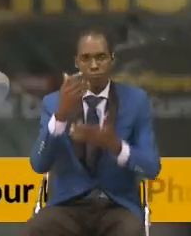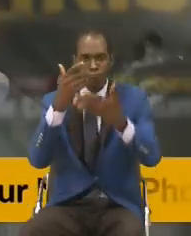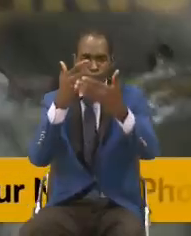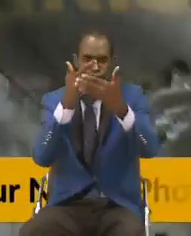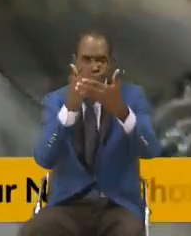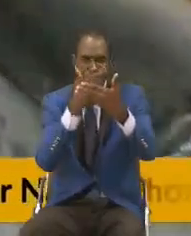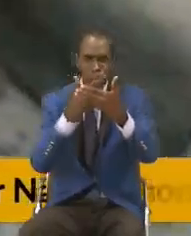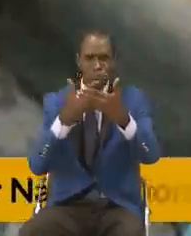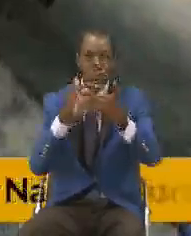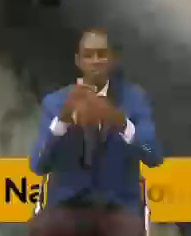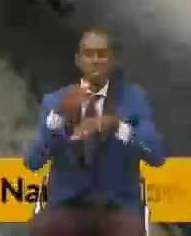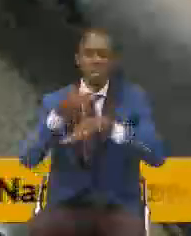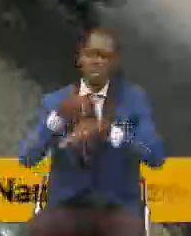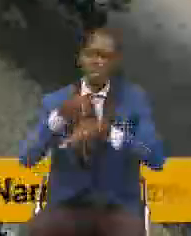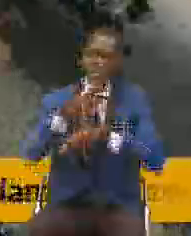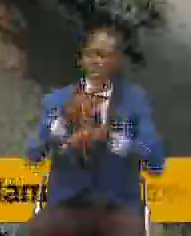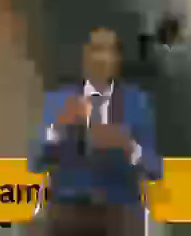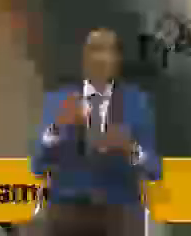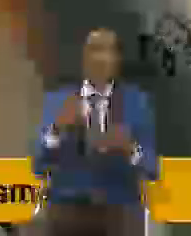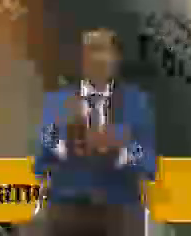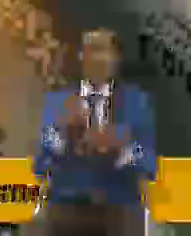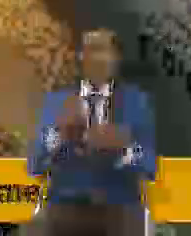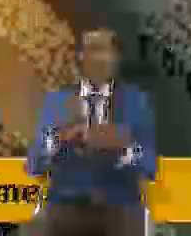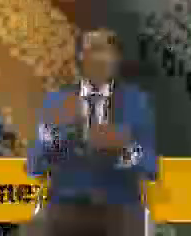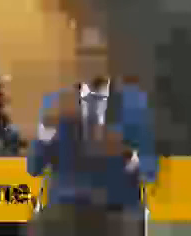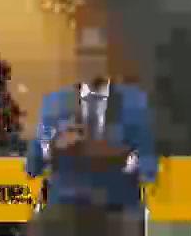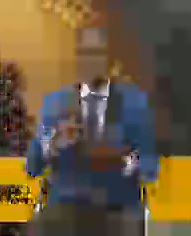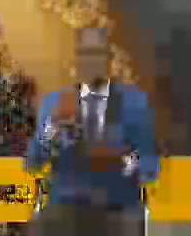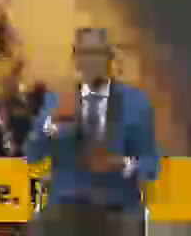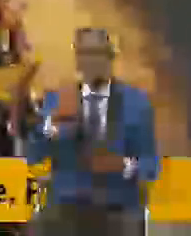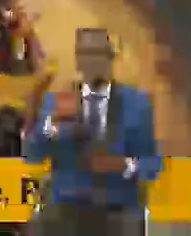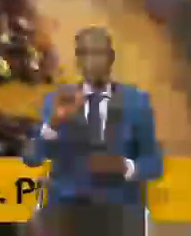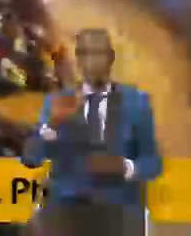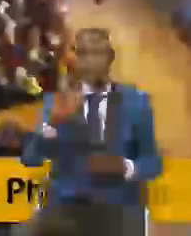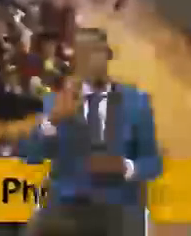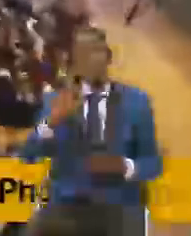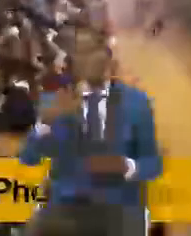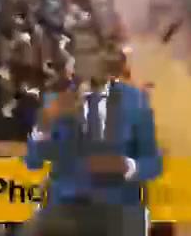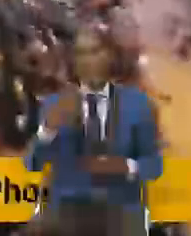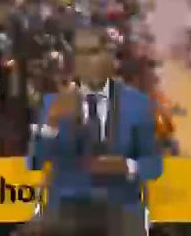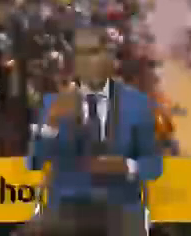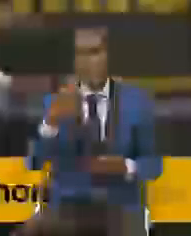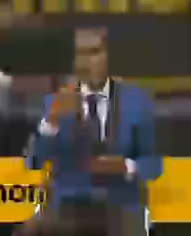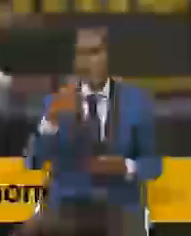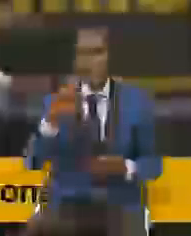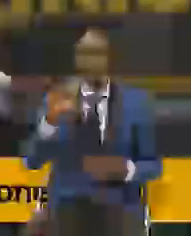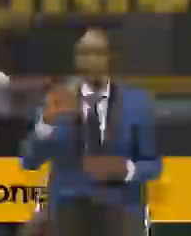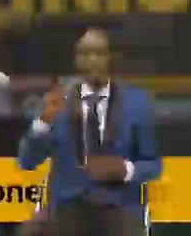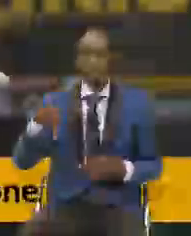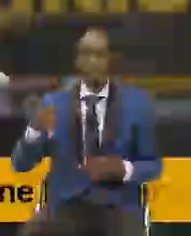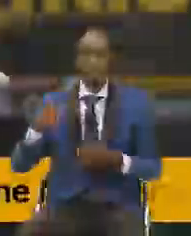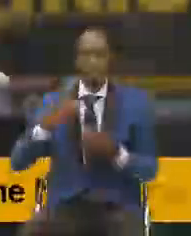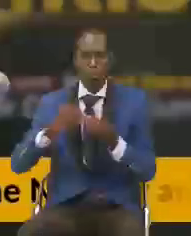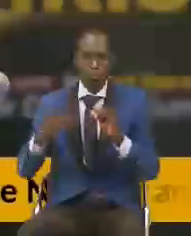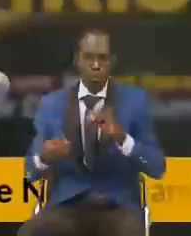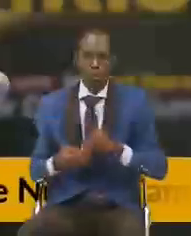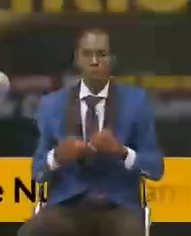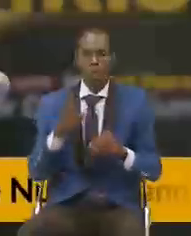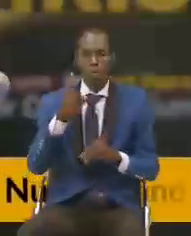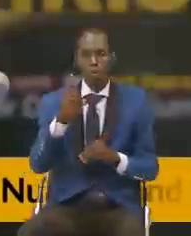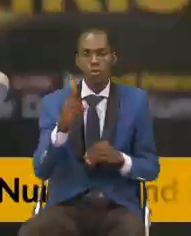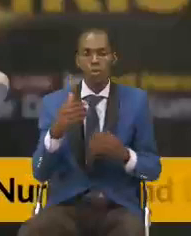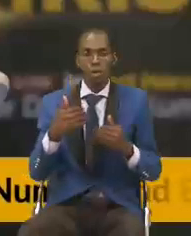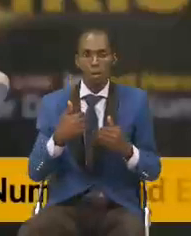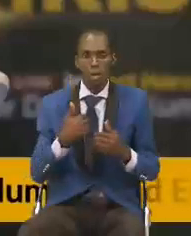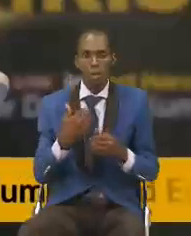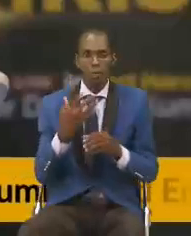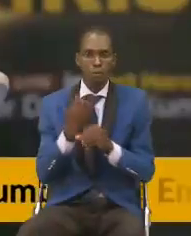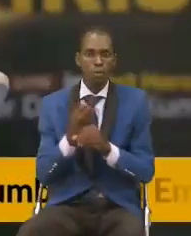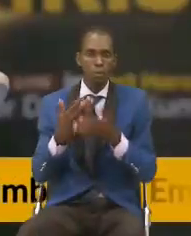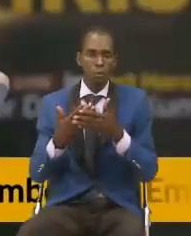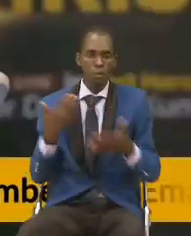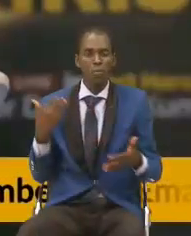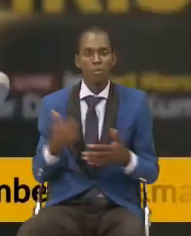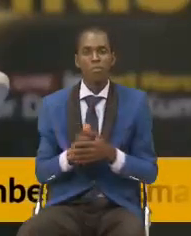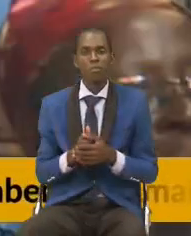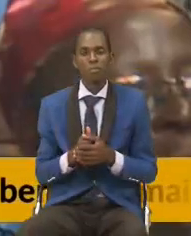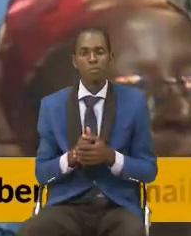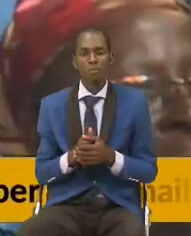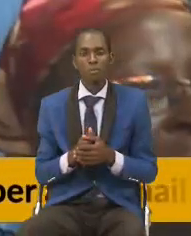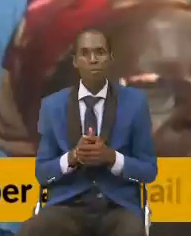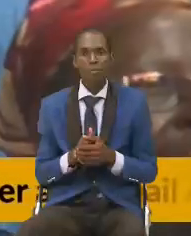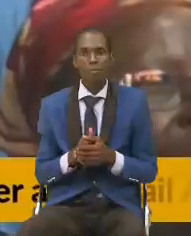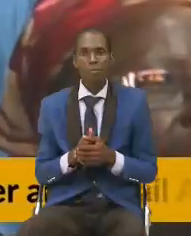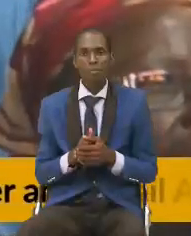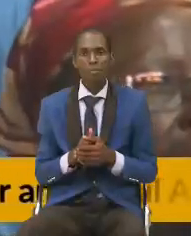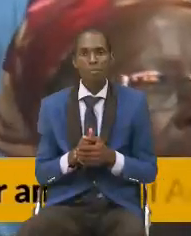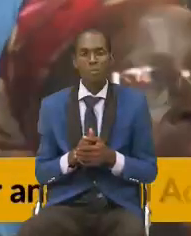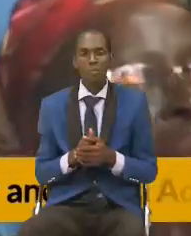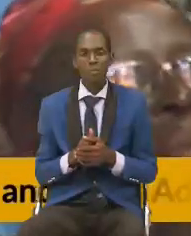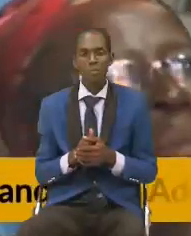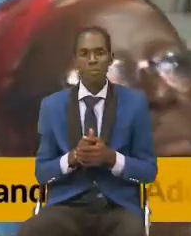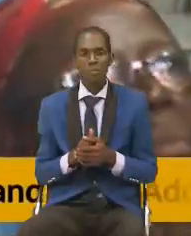and telegram whatever the first year and other parts of south south zone that is edu states